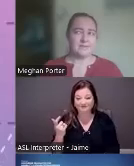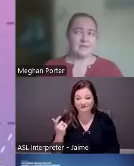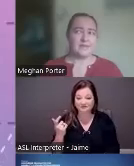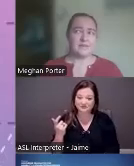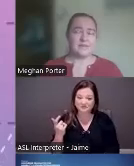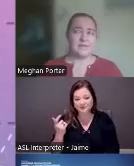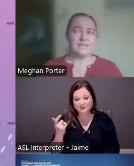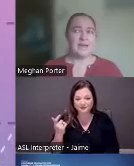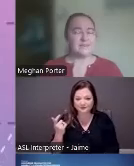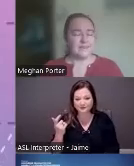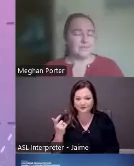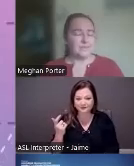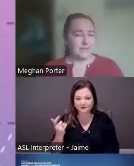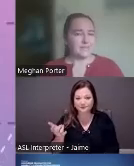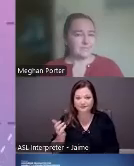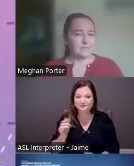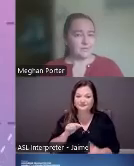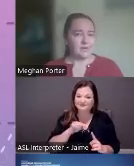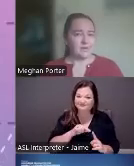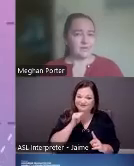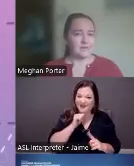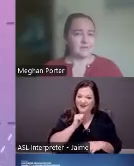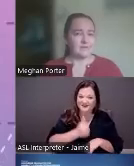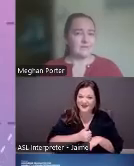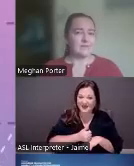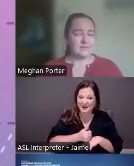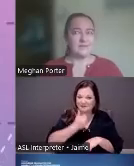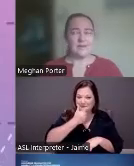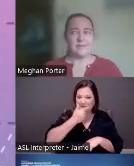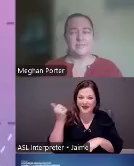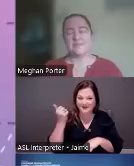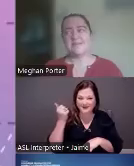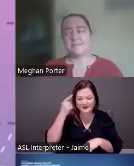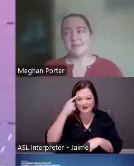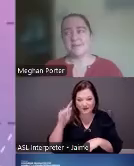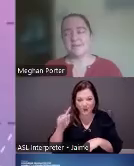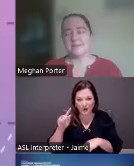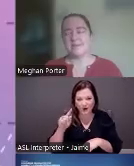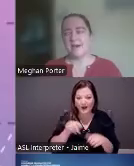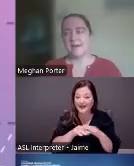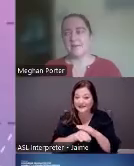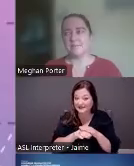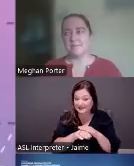it's not set up the best for accessibility.